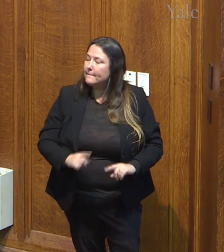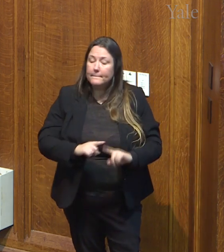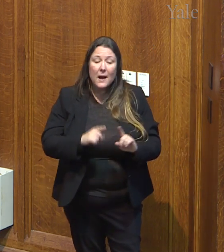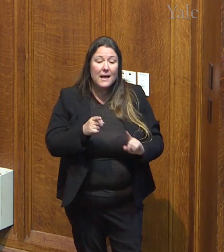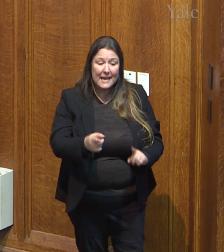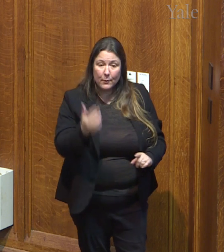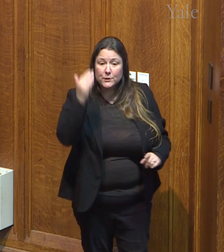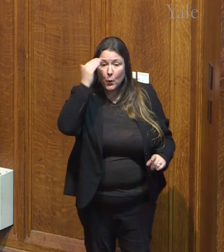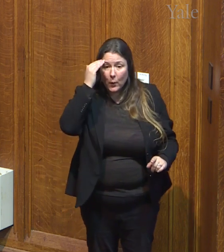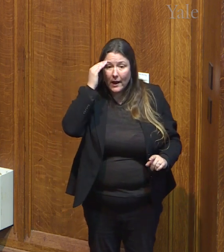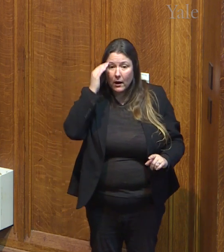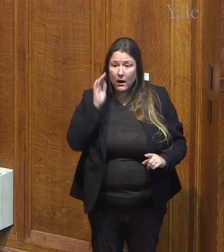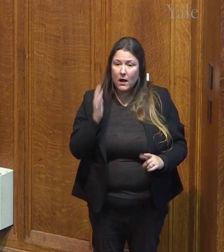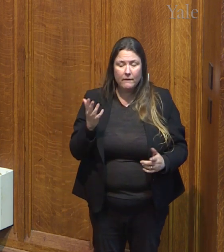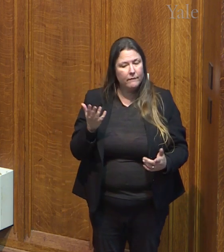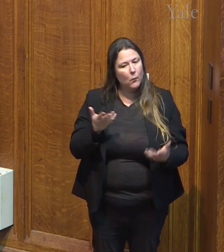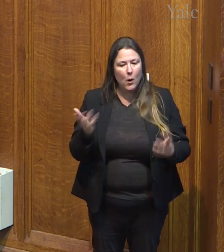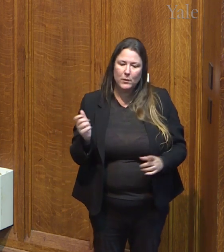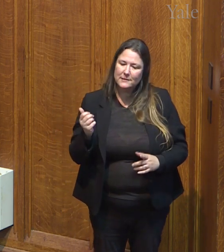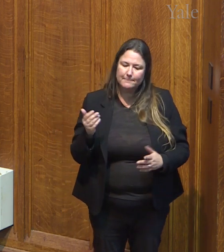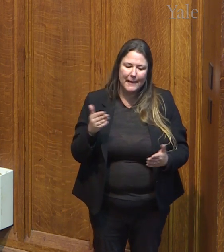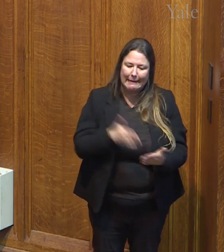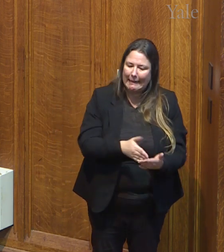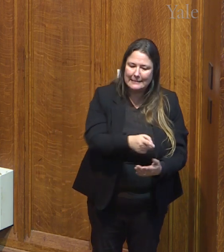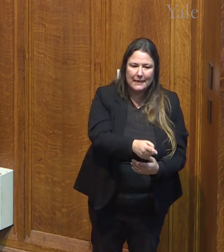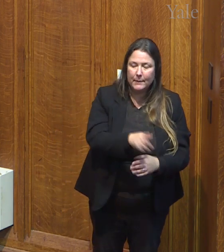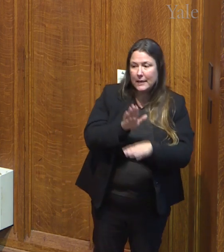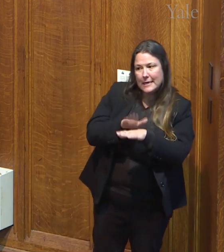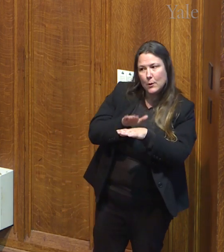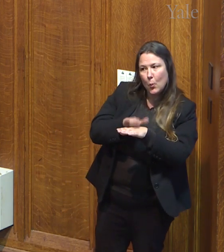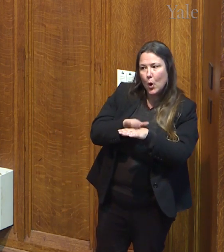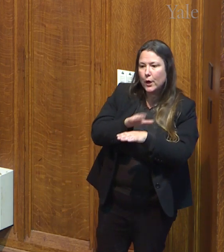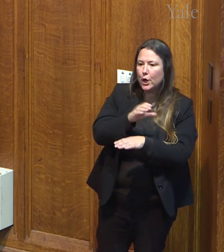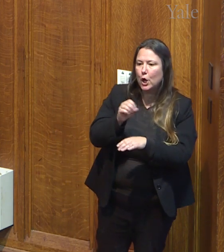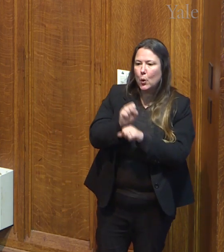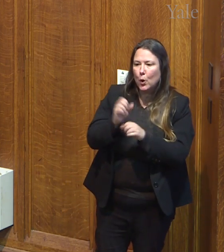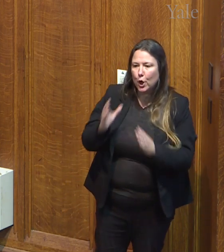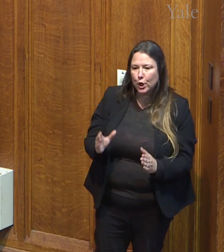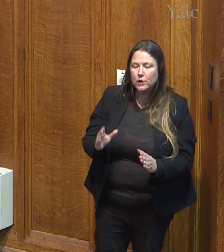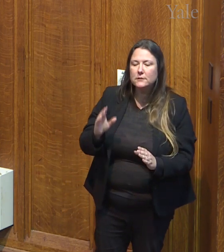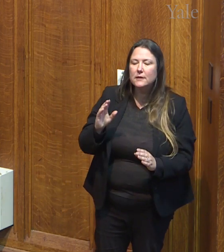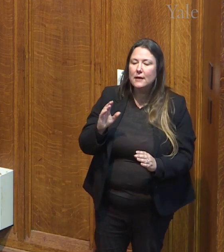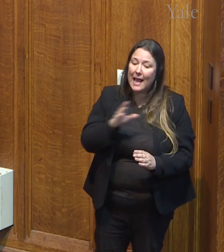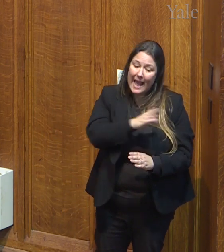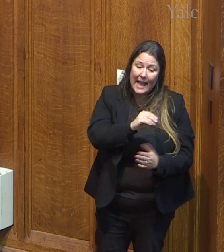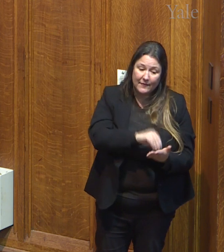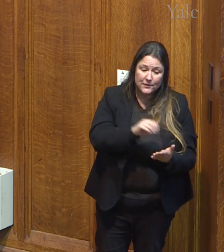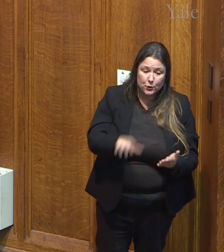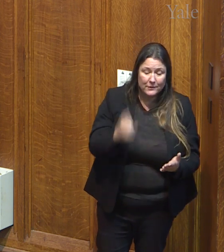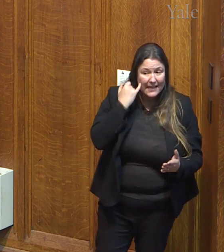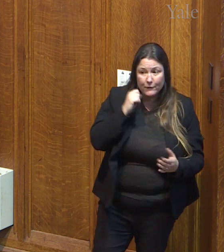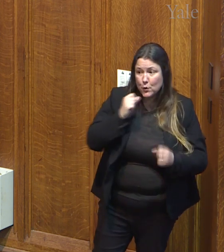of the forces against him. He warned his colleagues and students alike that if they didn't fight for their education